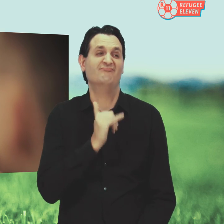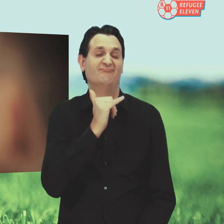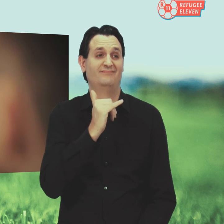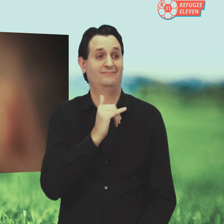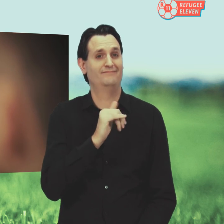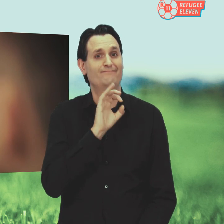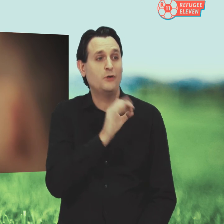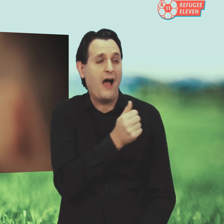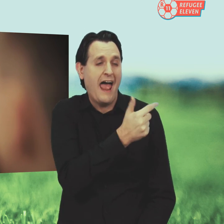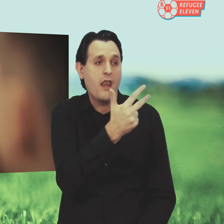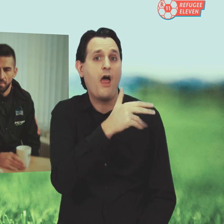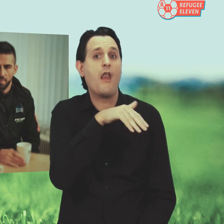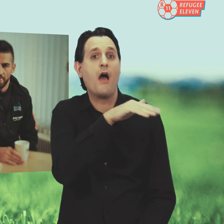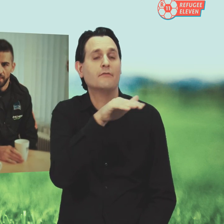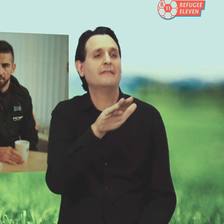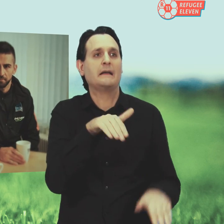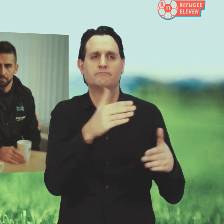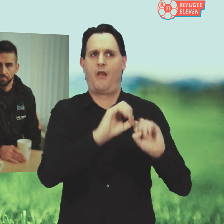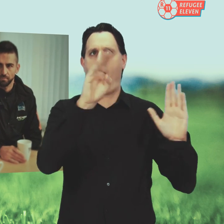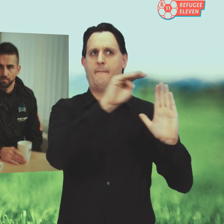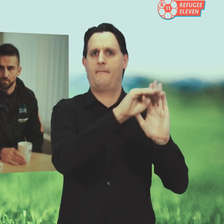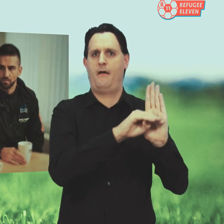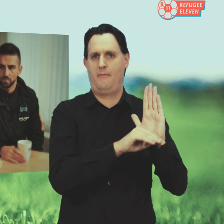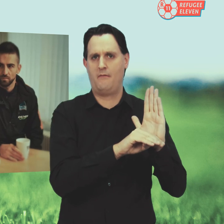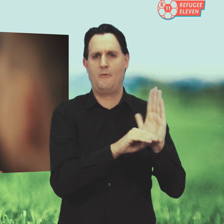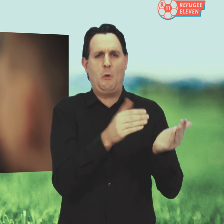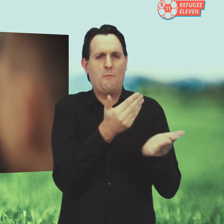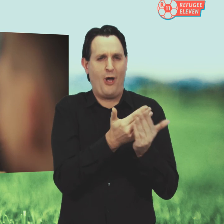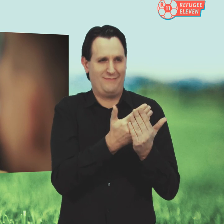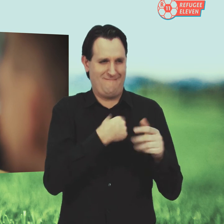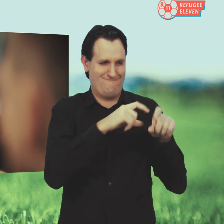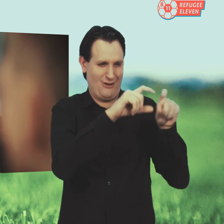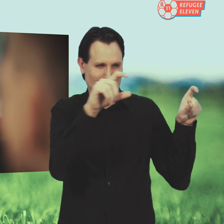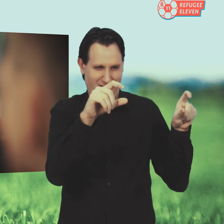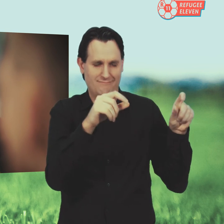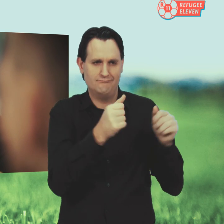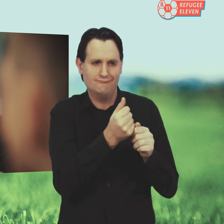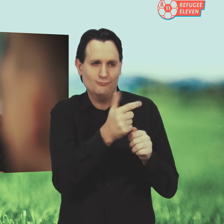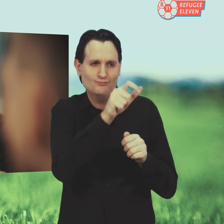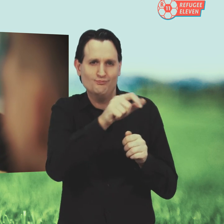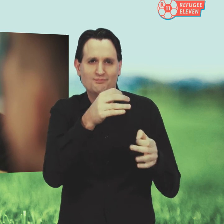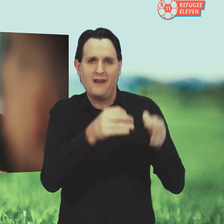Yeah. With some countries I think it's clear. Because in the team I play for